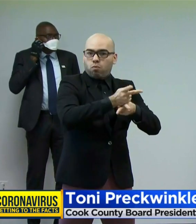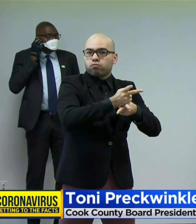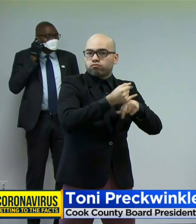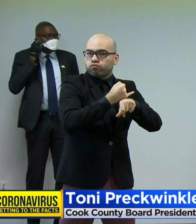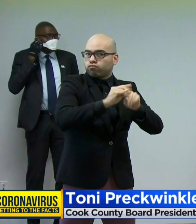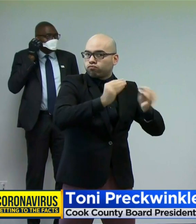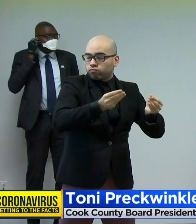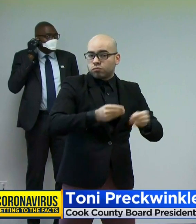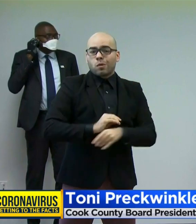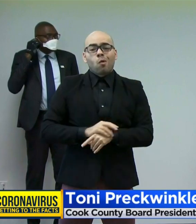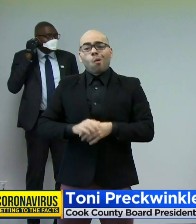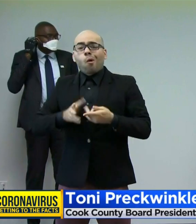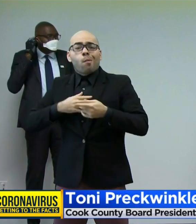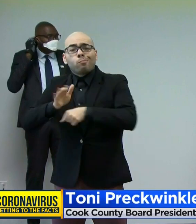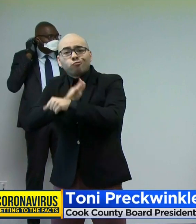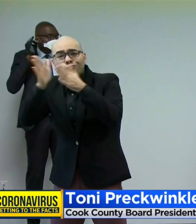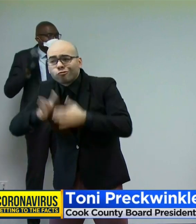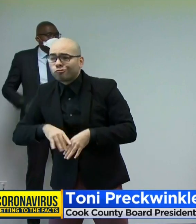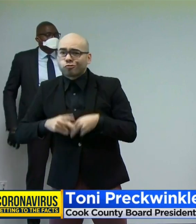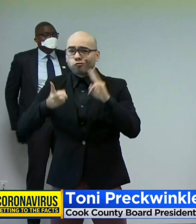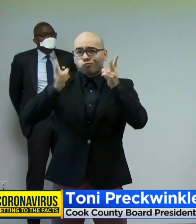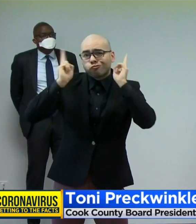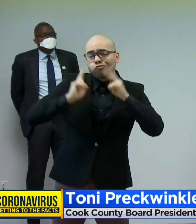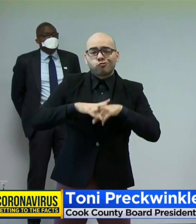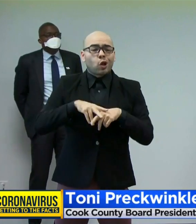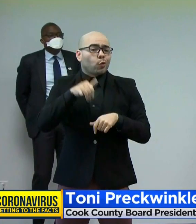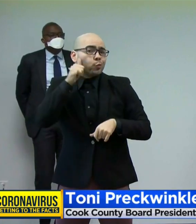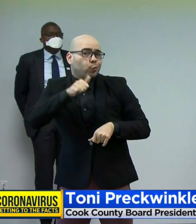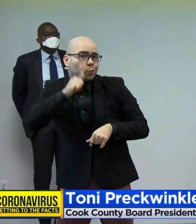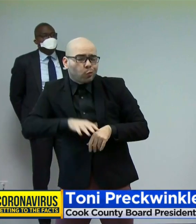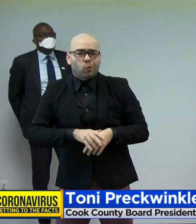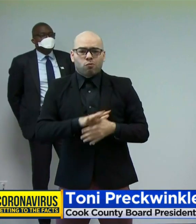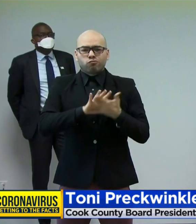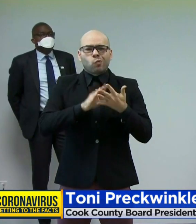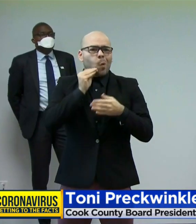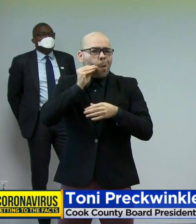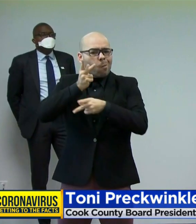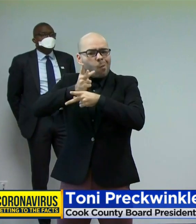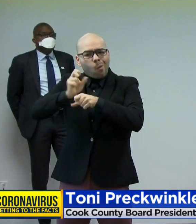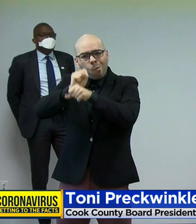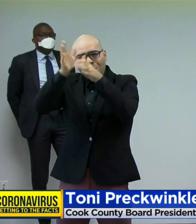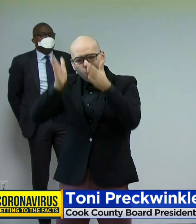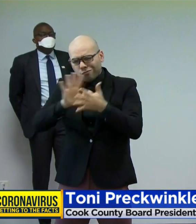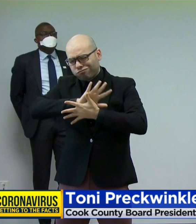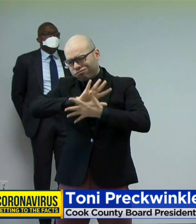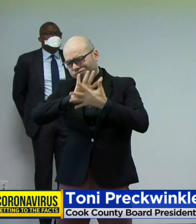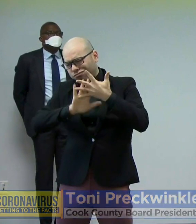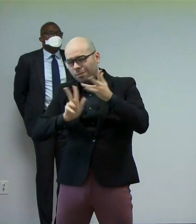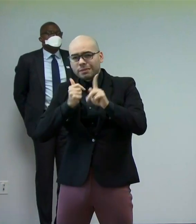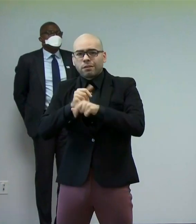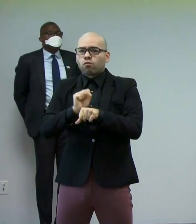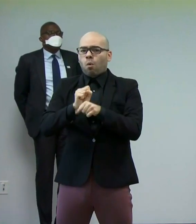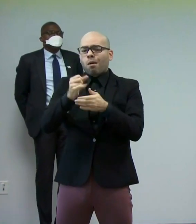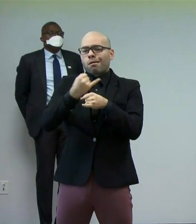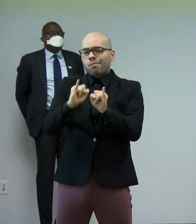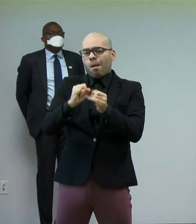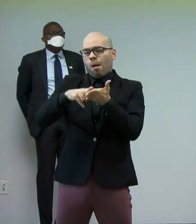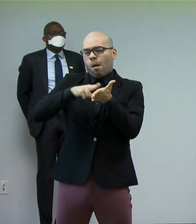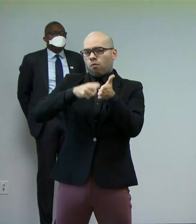SMALL BUSINESSES AND $10,000 FOR GIG WORKERS WILL PROVIDE IMMEDIATE RELIEF TO MOM AND